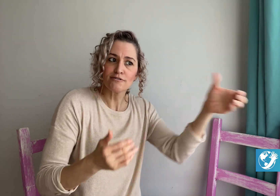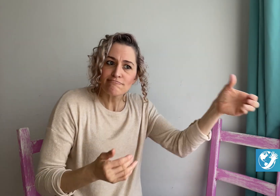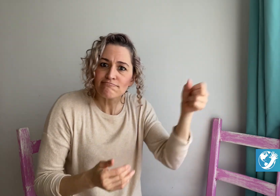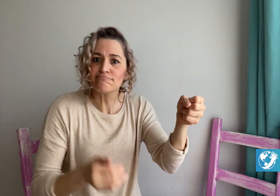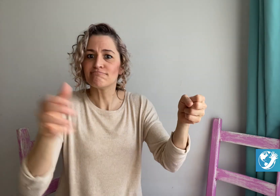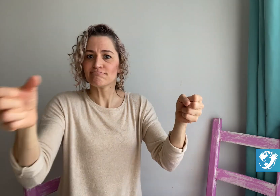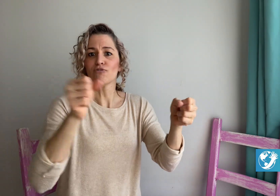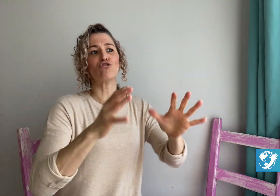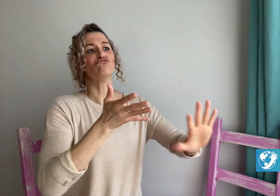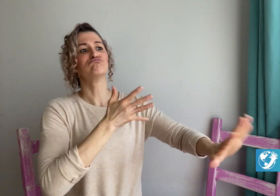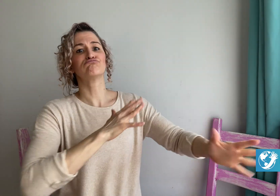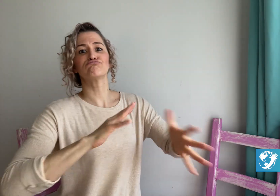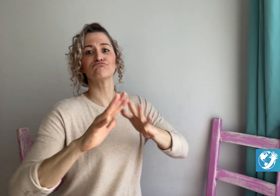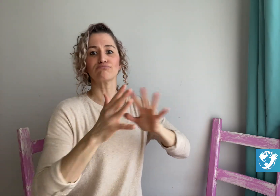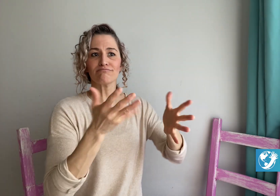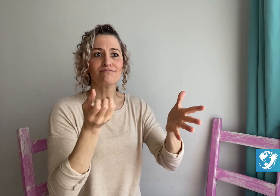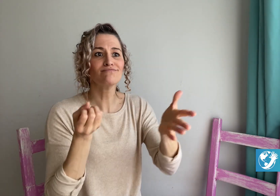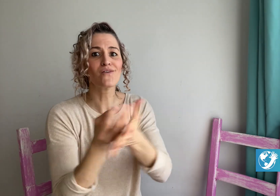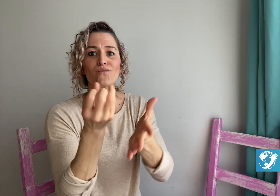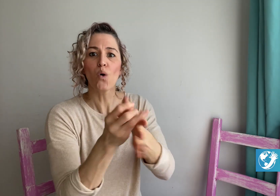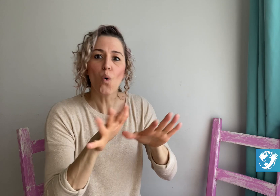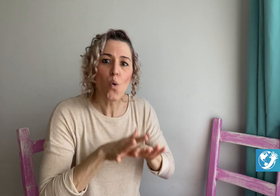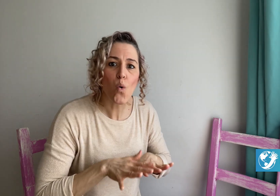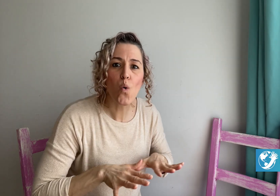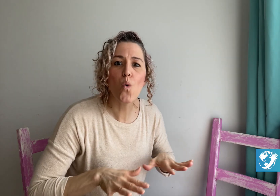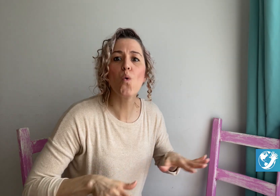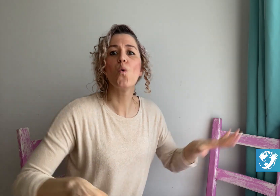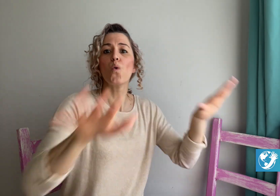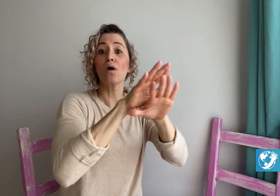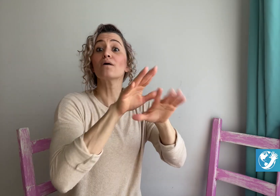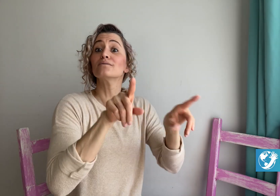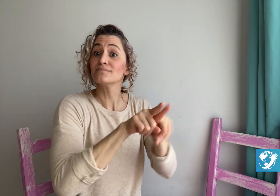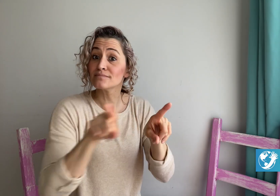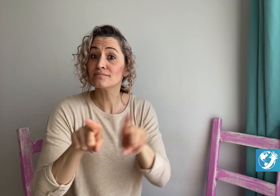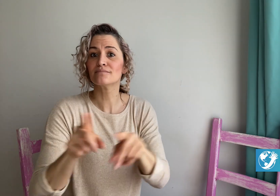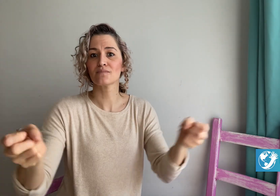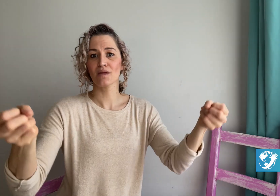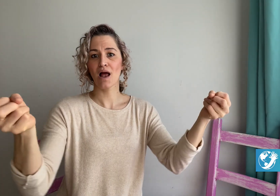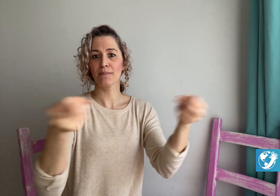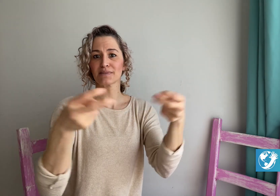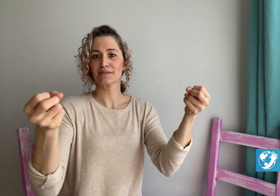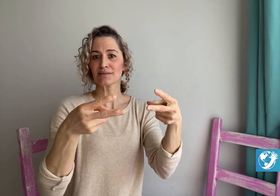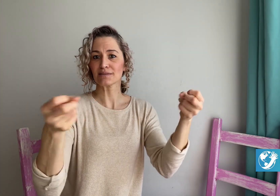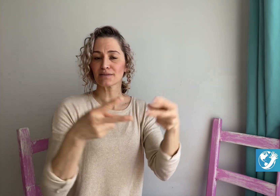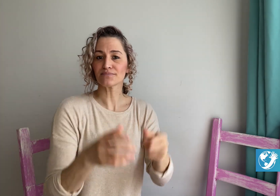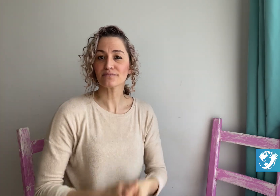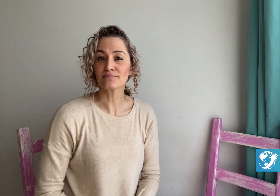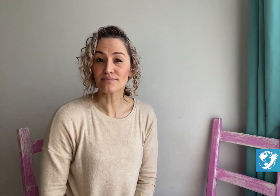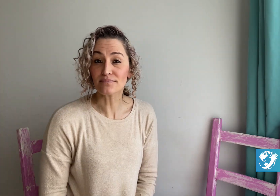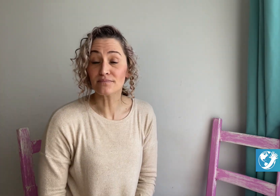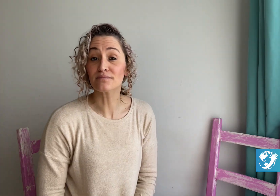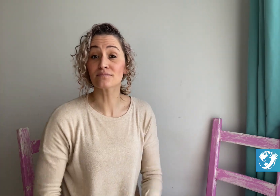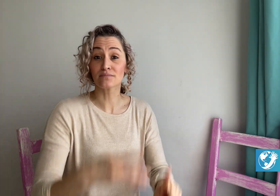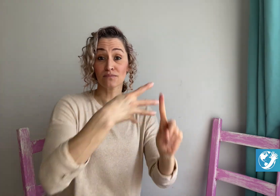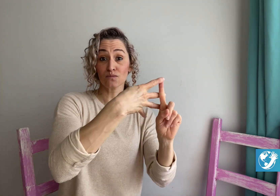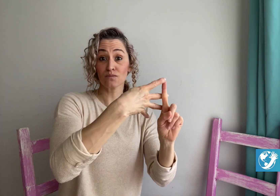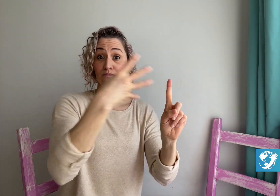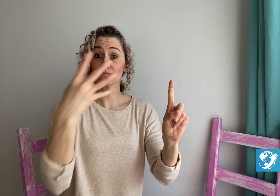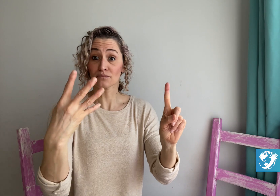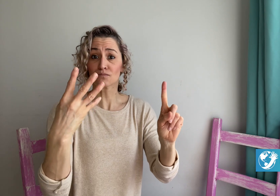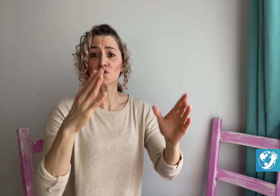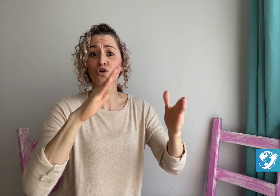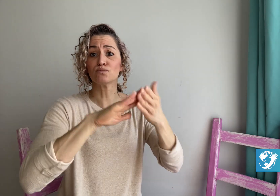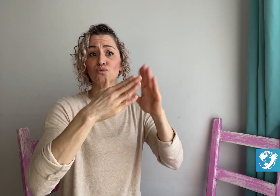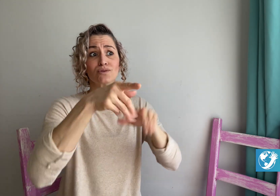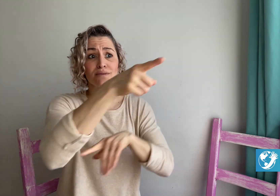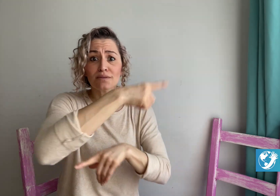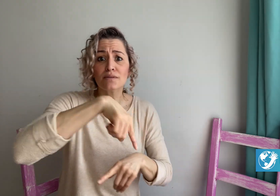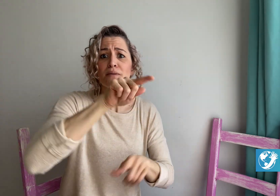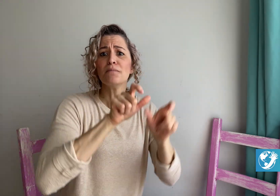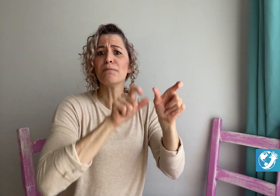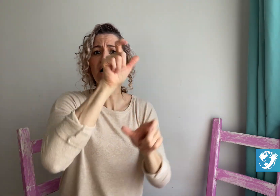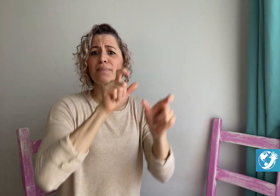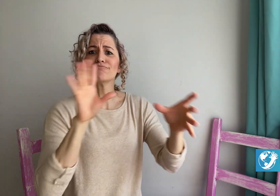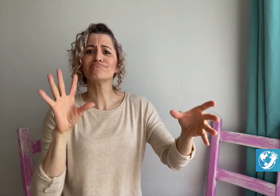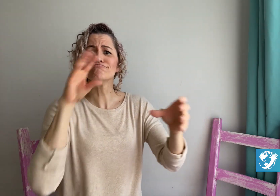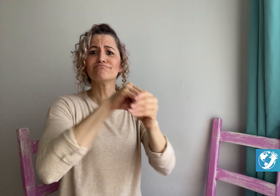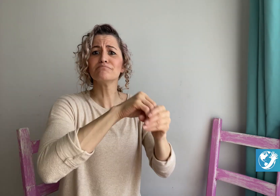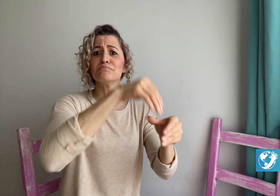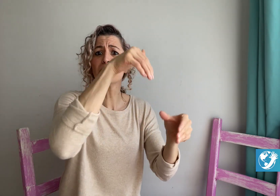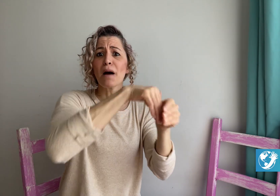Members of the LGBTQ+ community need to make their own content